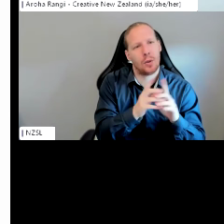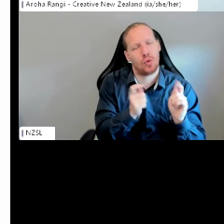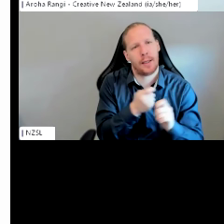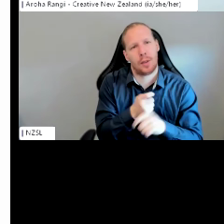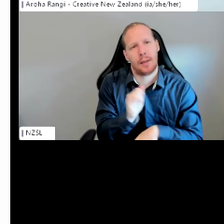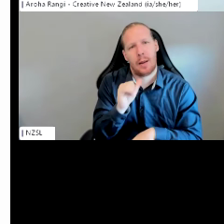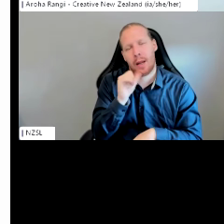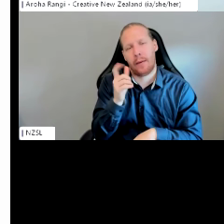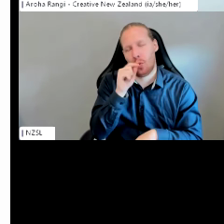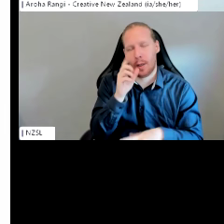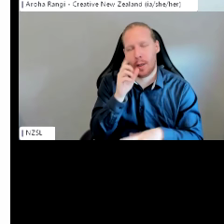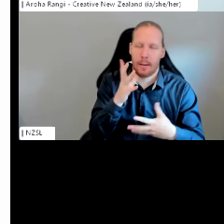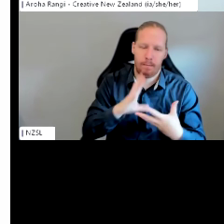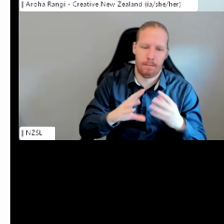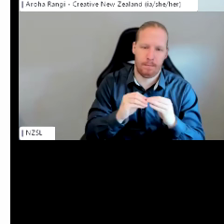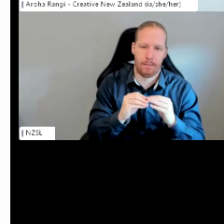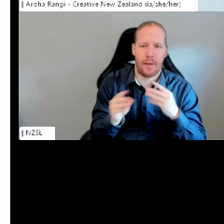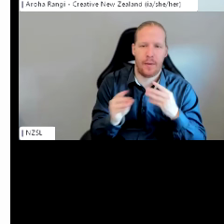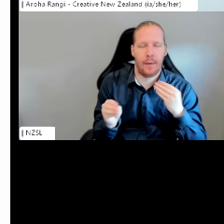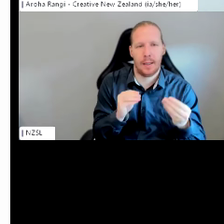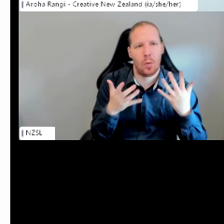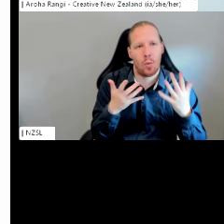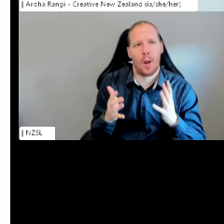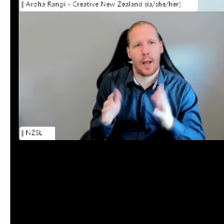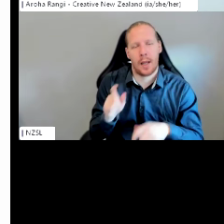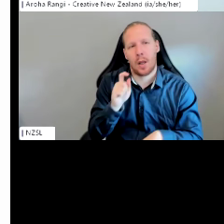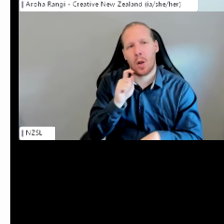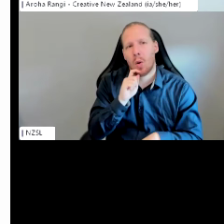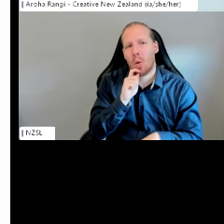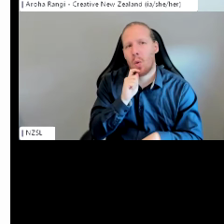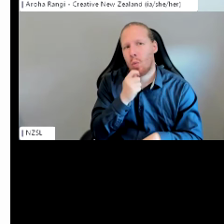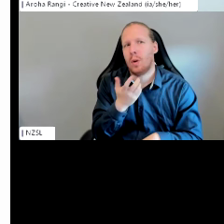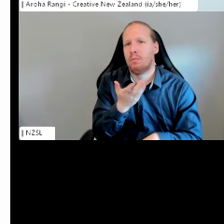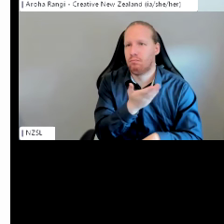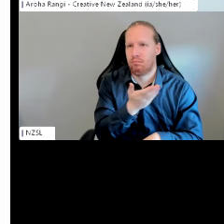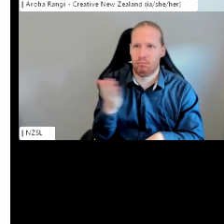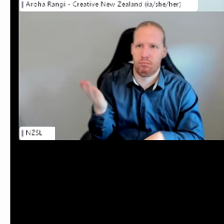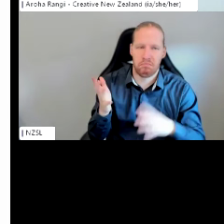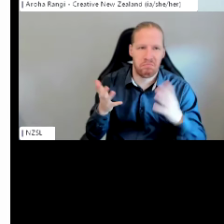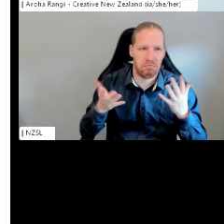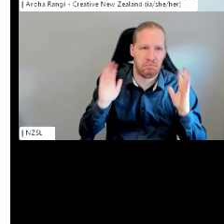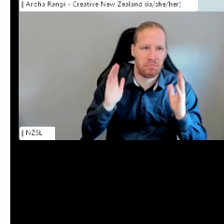wanting to do it. But the big rise in volunteering is with younger people um who are keen to be part